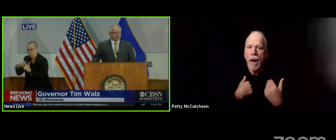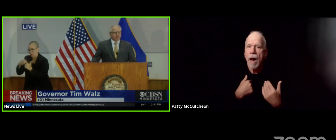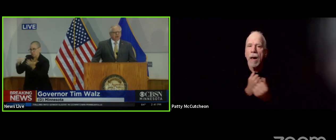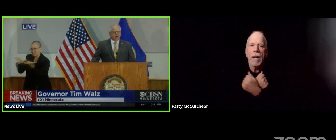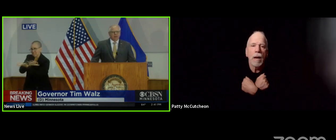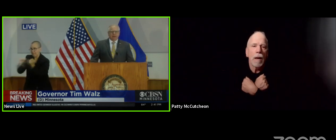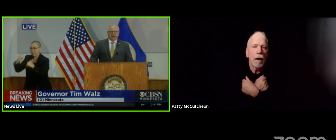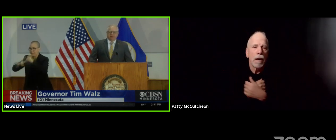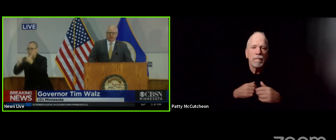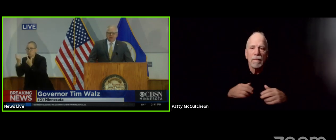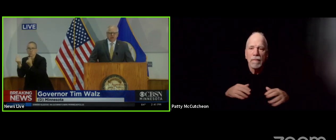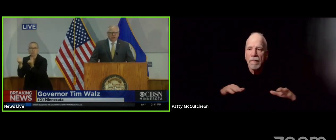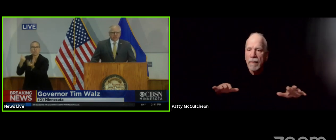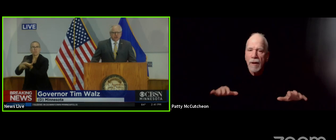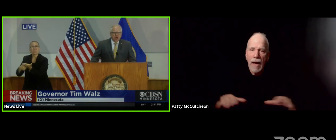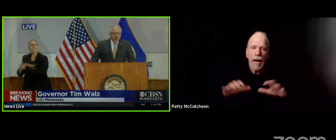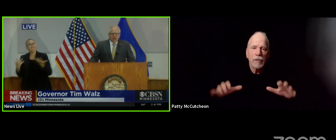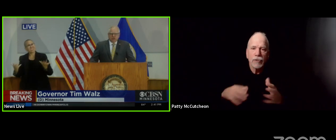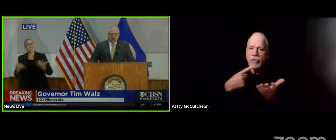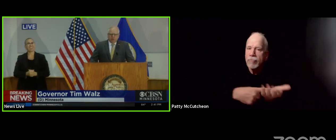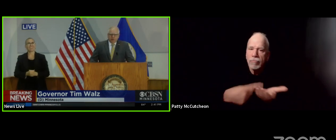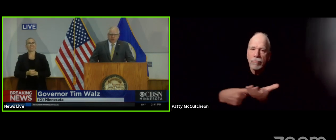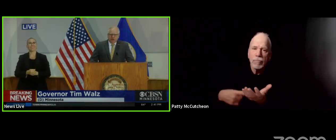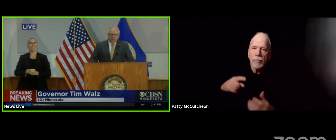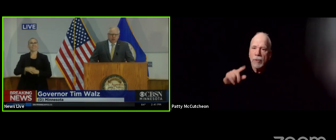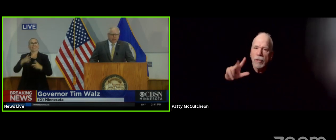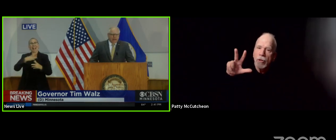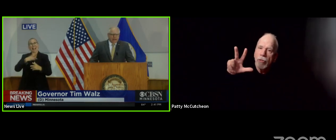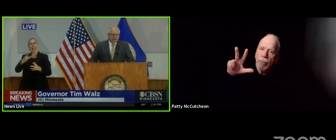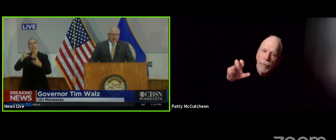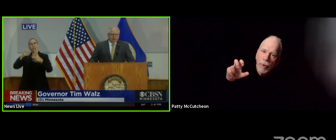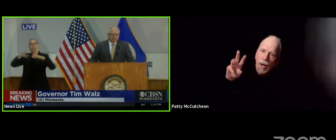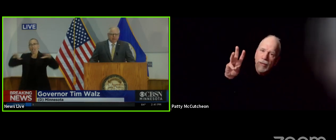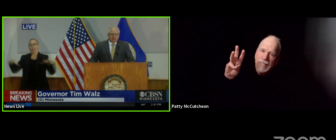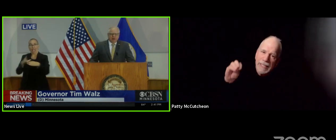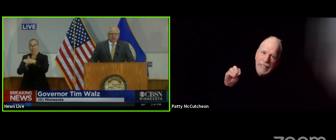WE DO, COMING BACK AND MAKING CHANGES. WE SAW IT IN REALTIME WHERE WE HAD RESPONSES